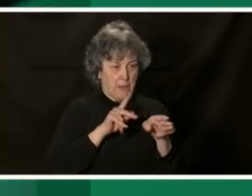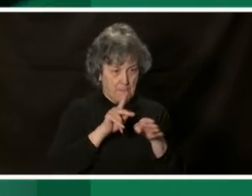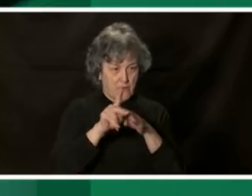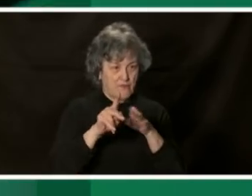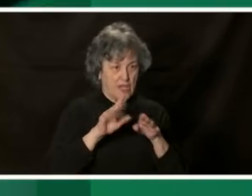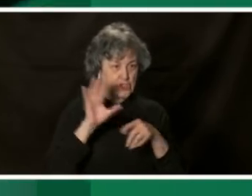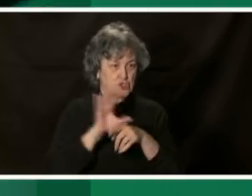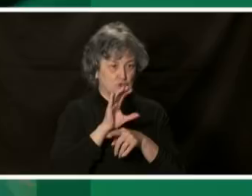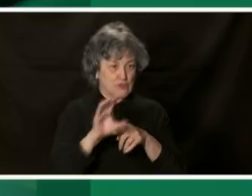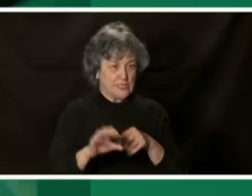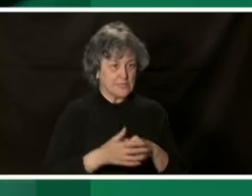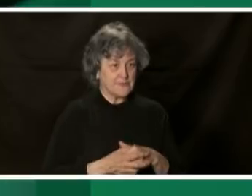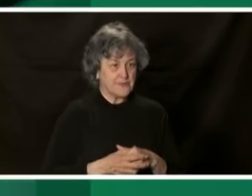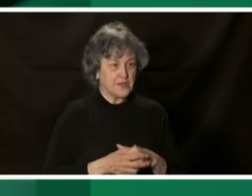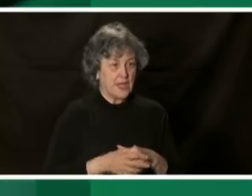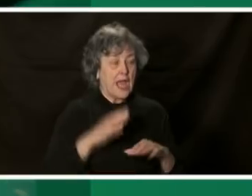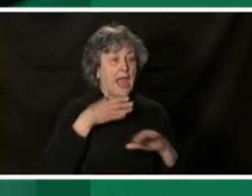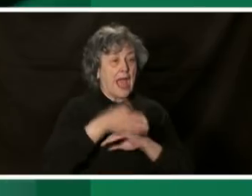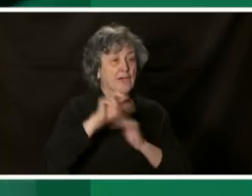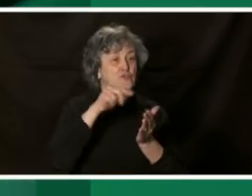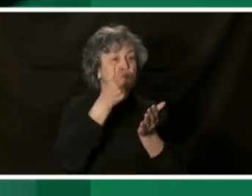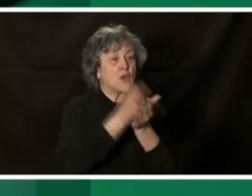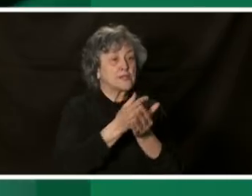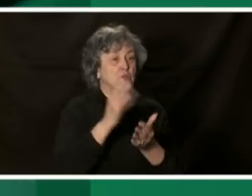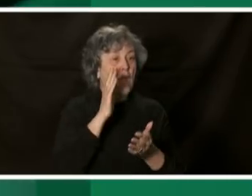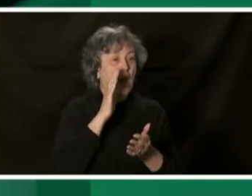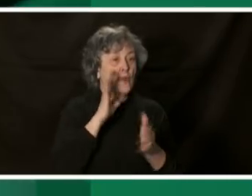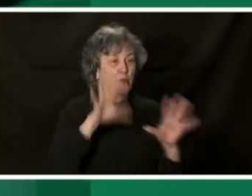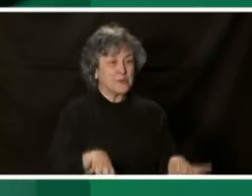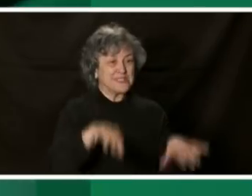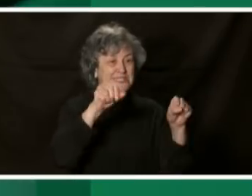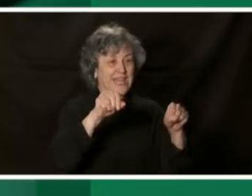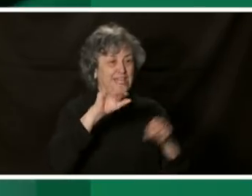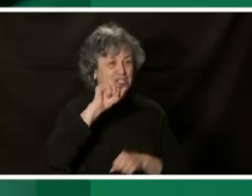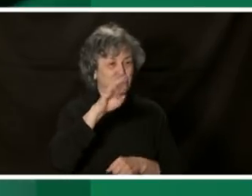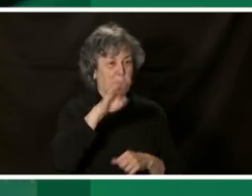AFTER GRADUATION, I WILL BE TAKING A JOB.